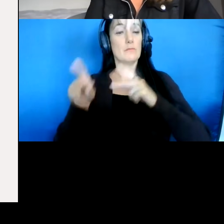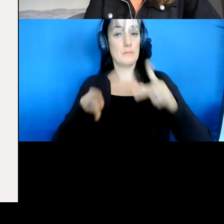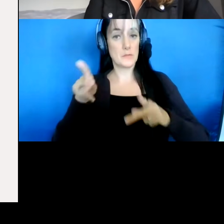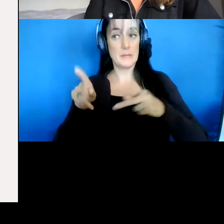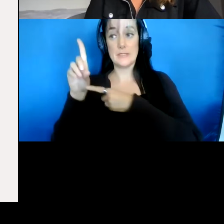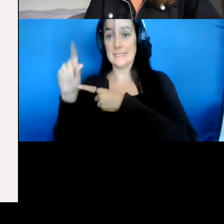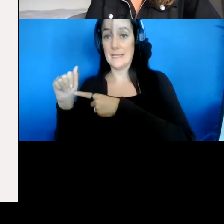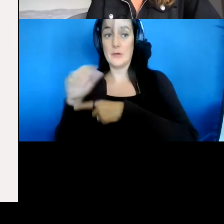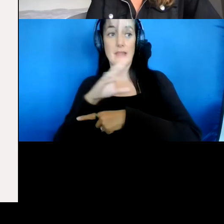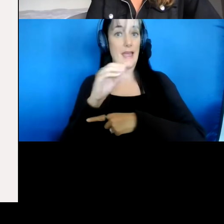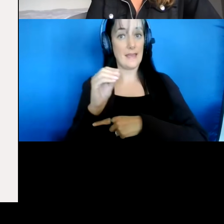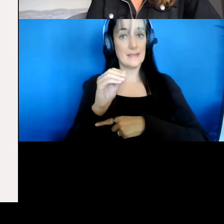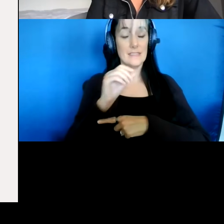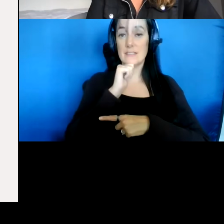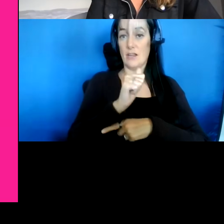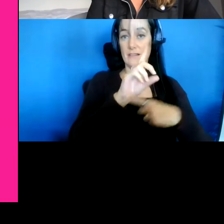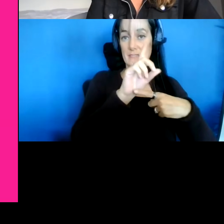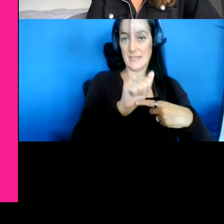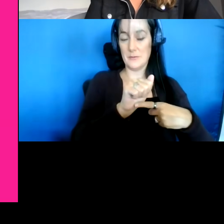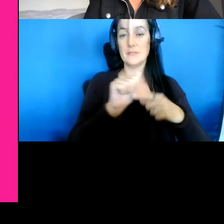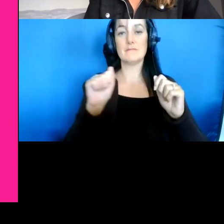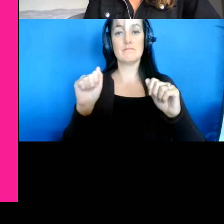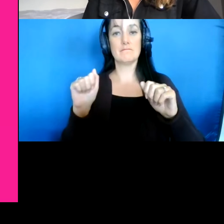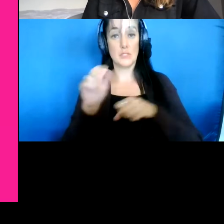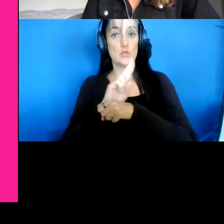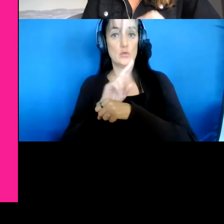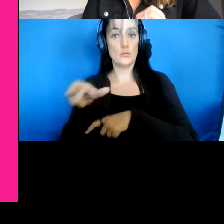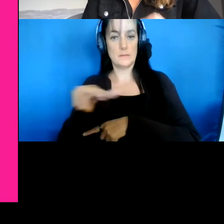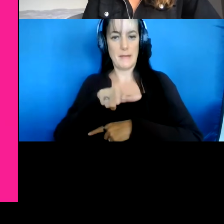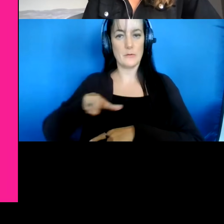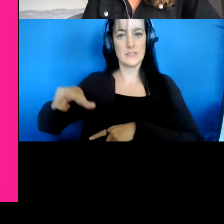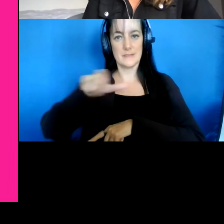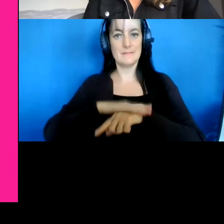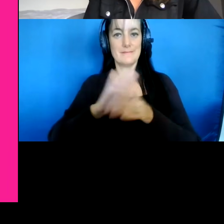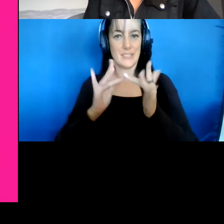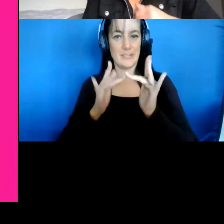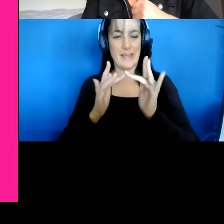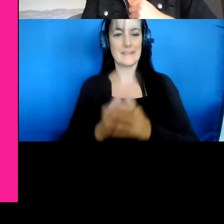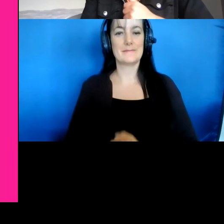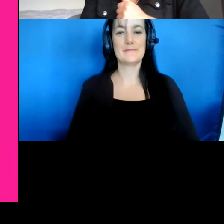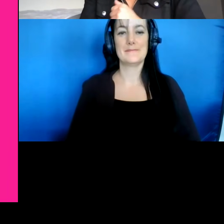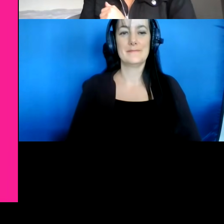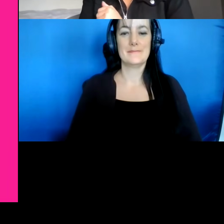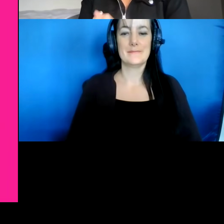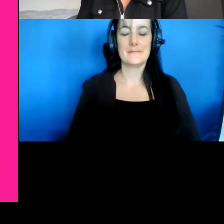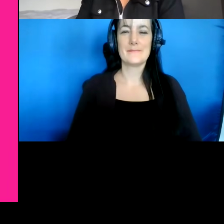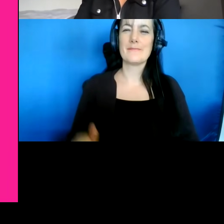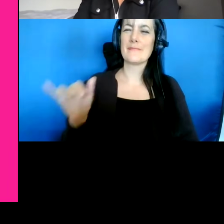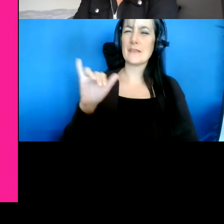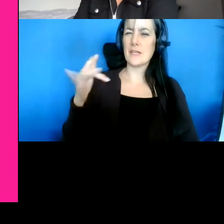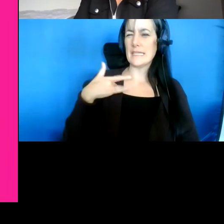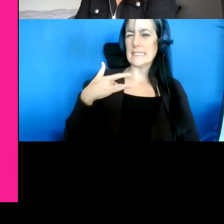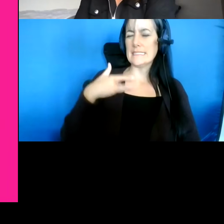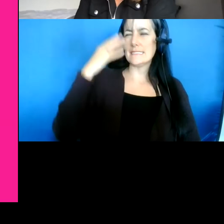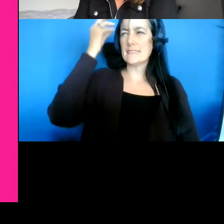and nondisabled people. We also tend to think that people with degenerative diseases start